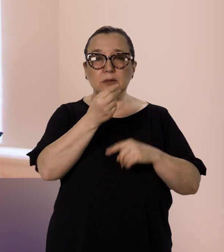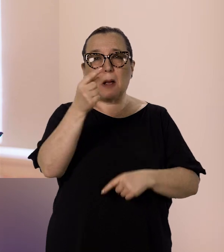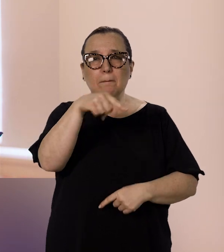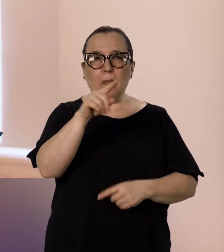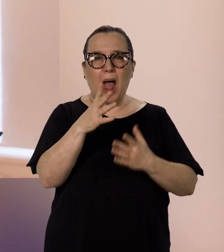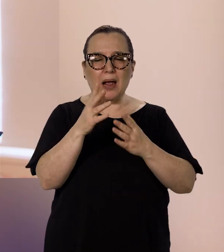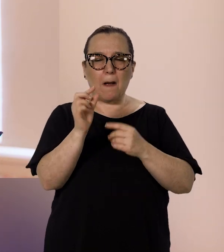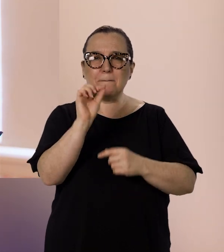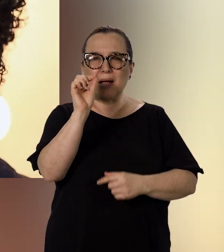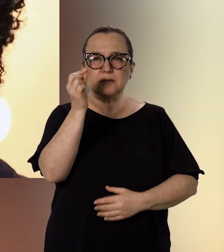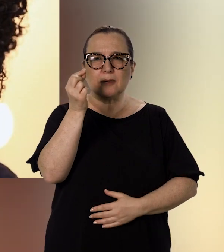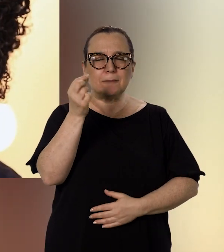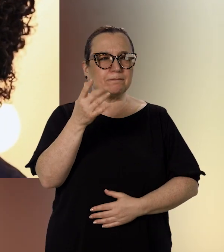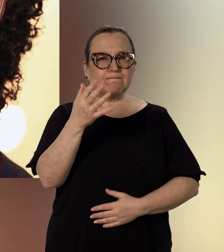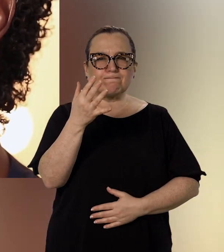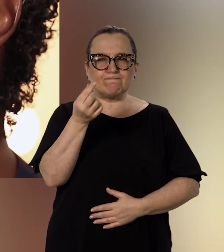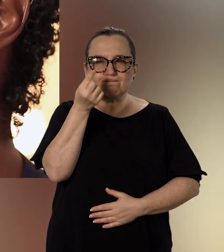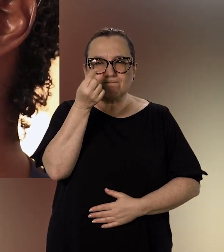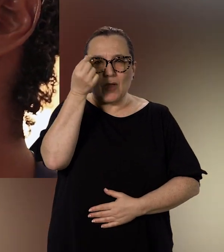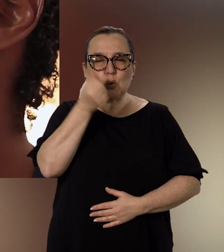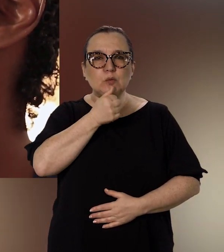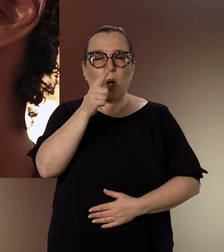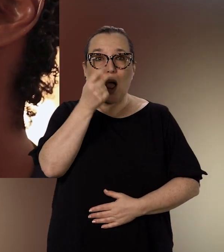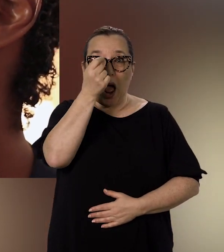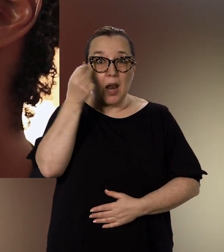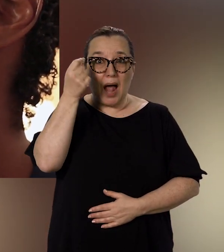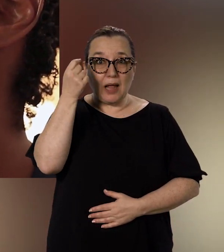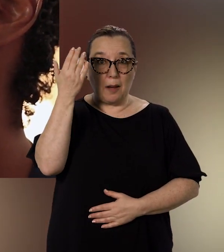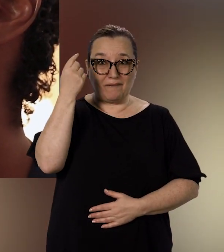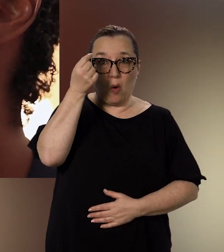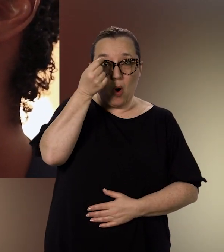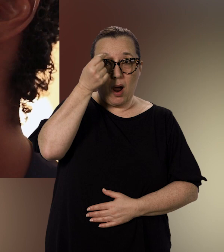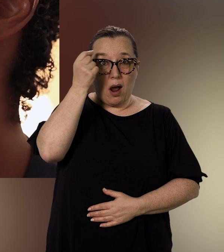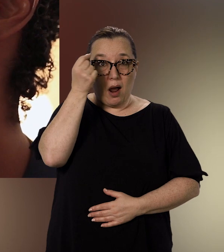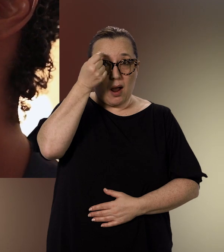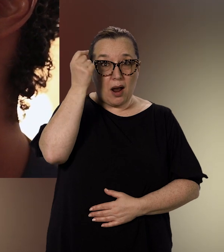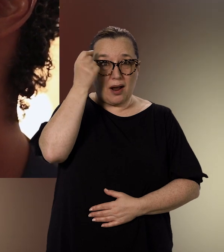Some people would maybe use more of a pencil that's... You have people say that have used